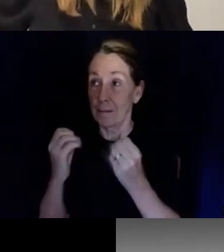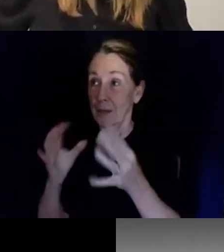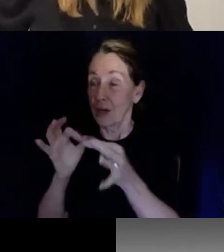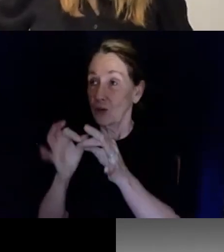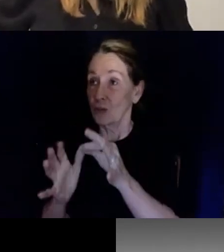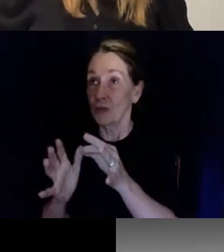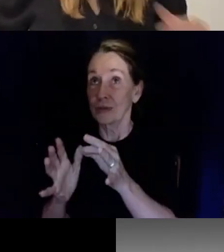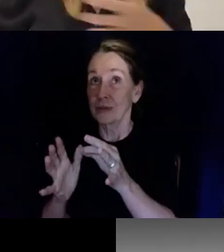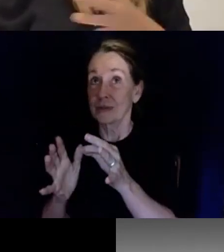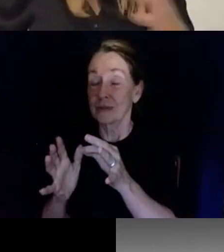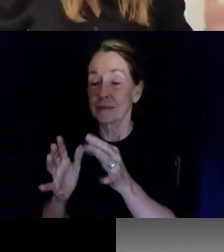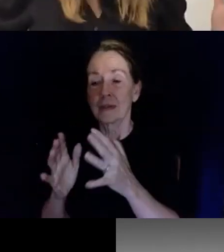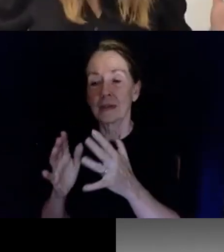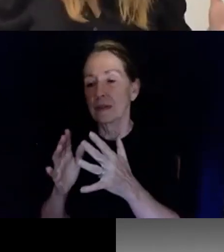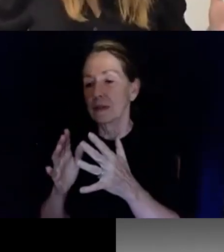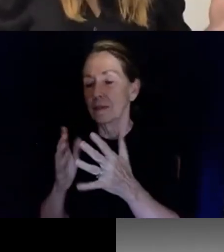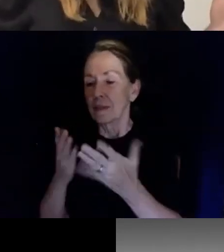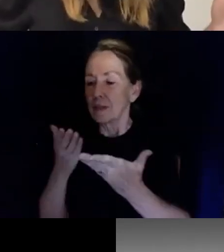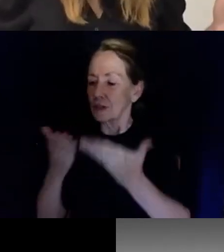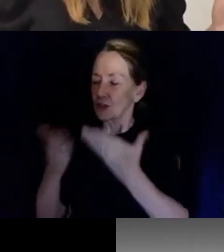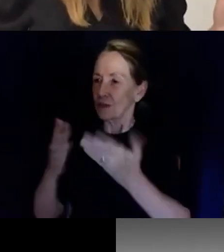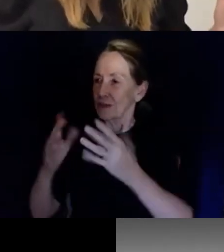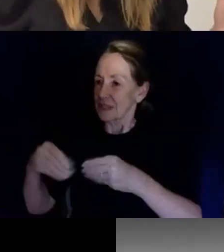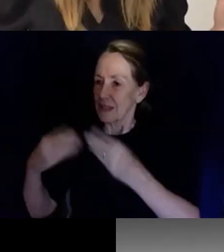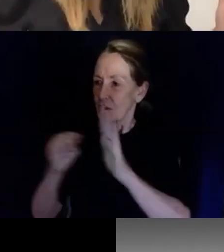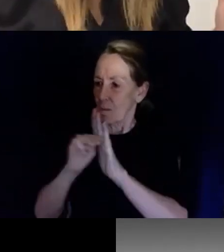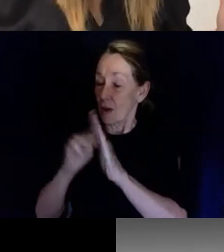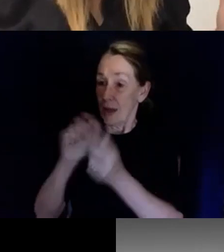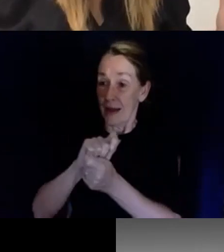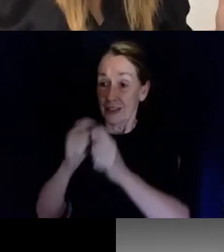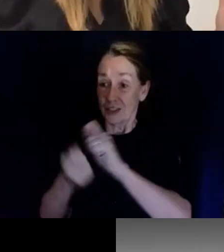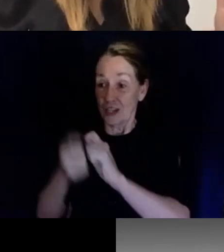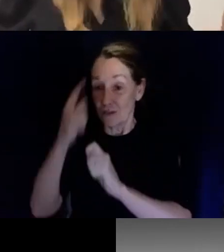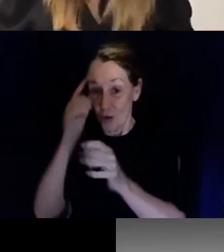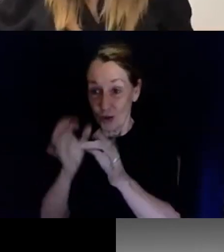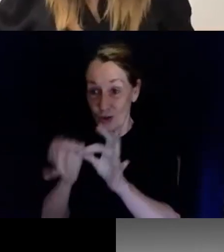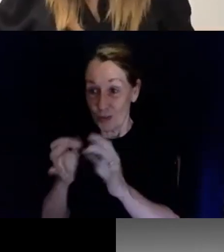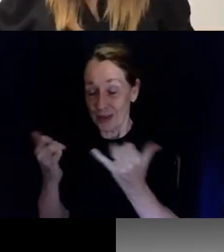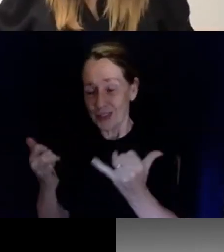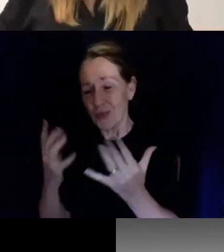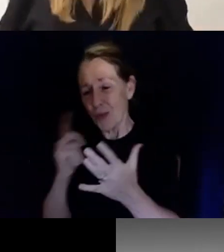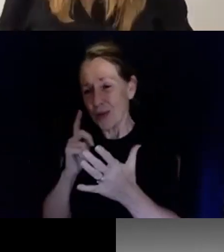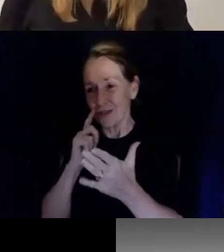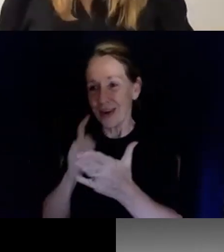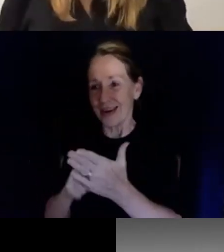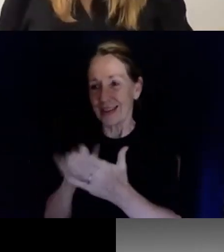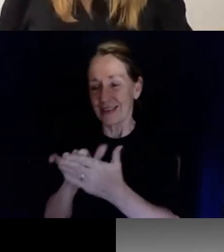IT'S ALSO A DIFFICULT TIME FOR THEM, AS WELL.